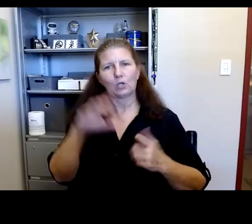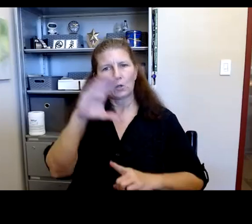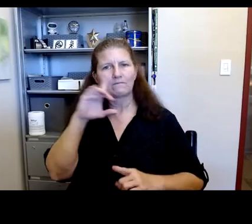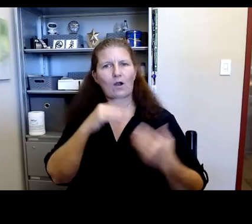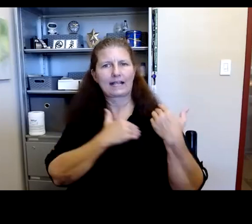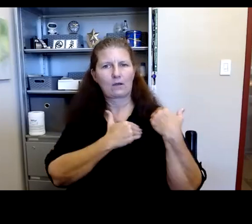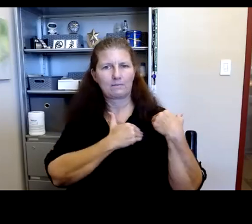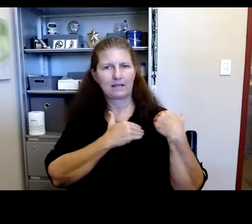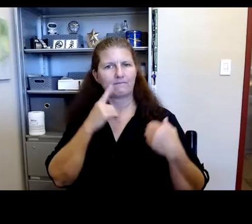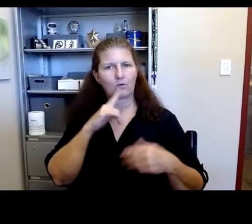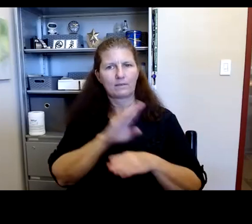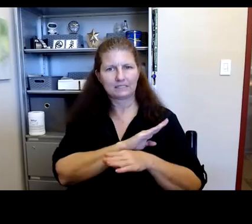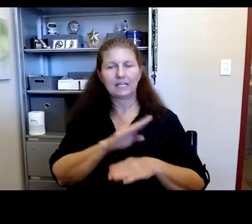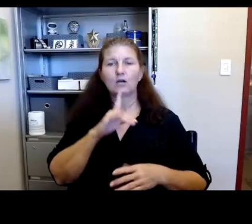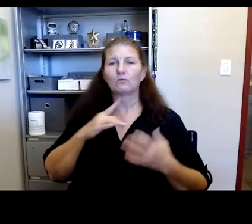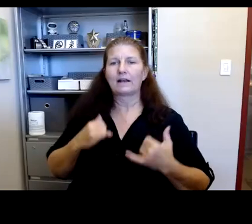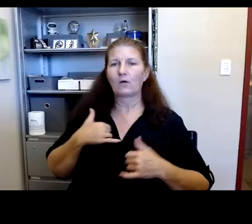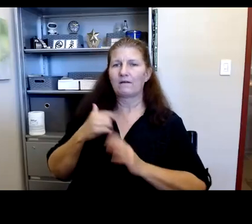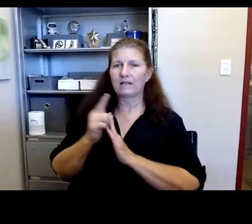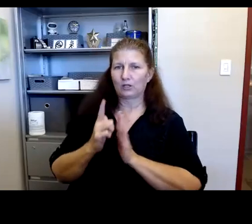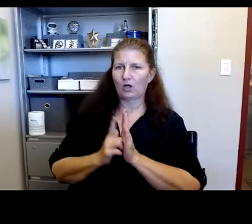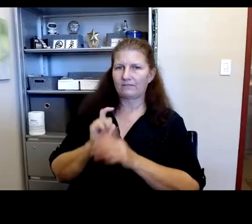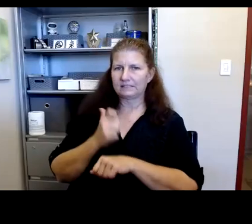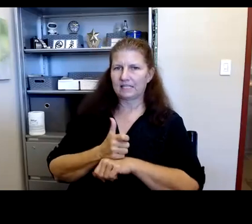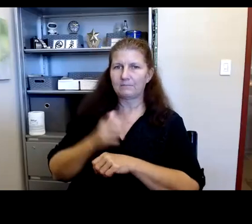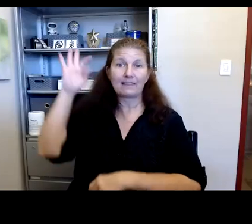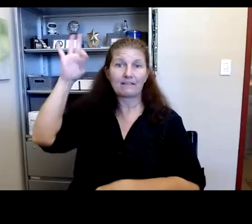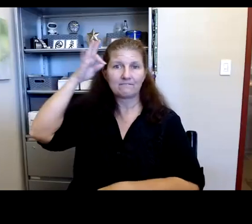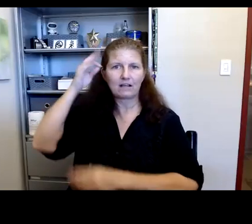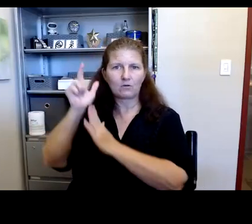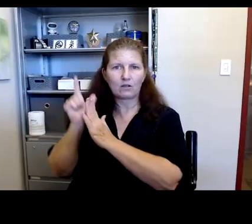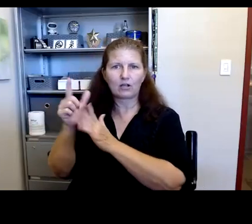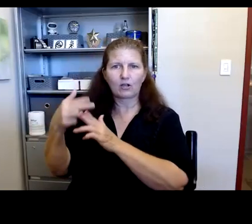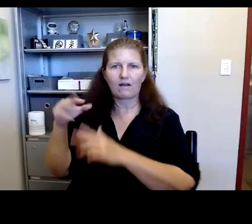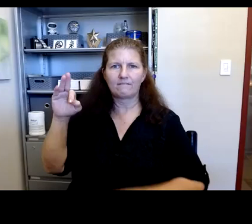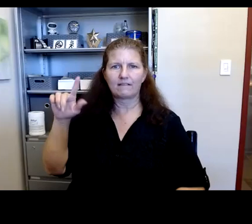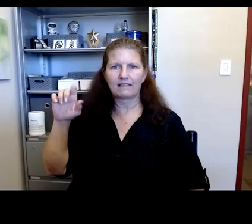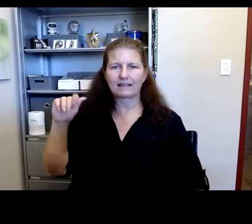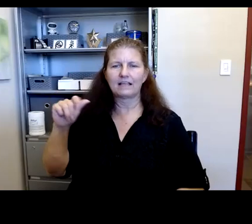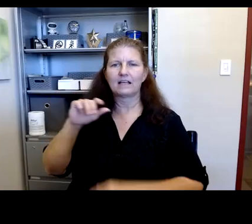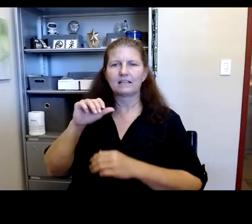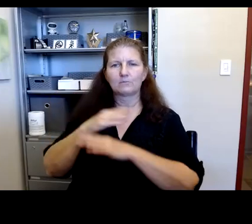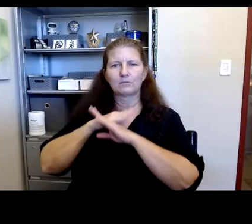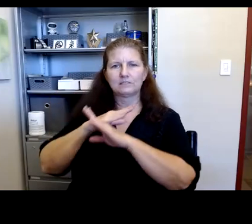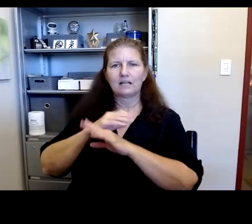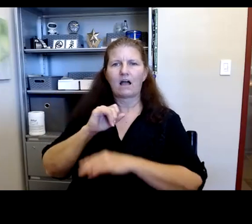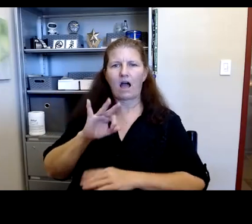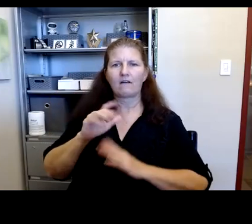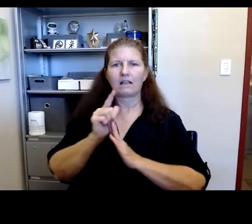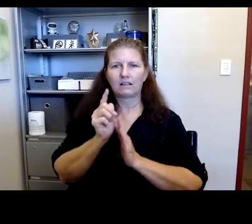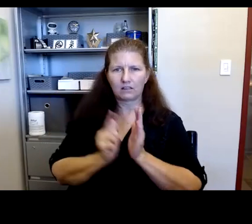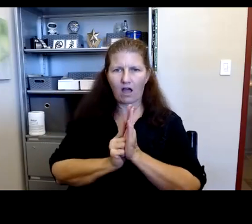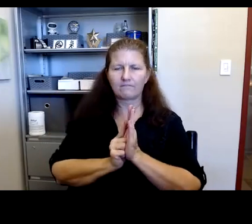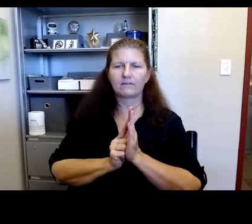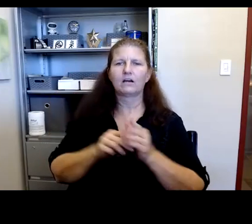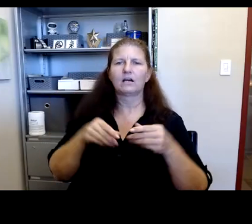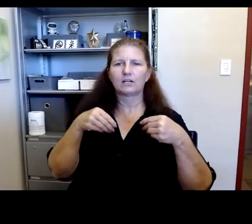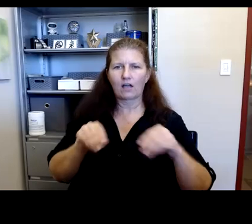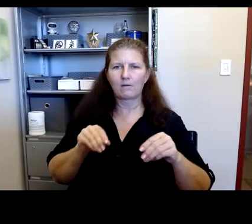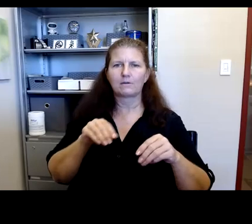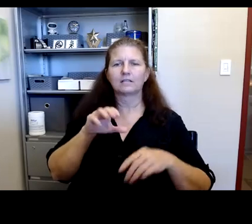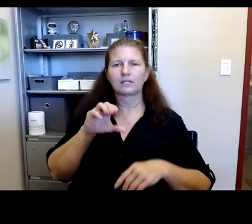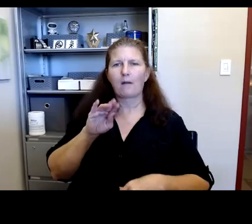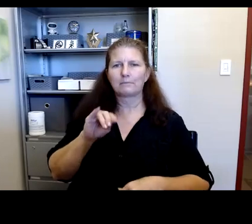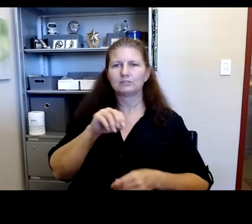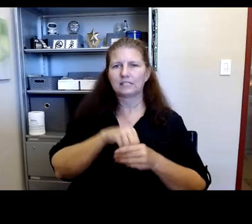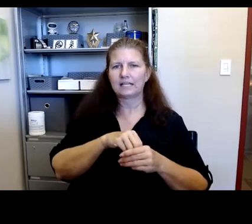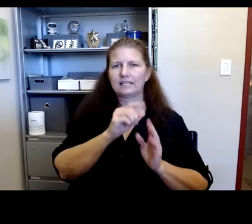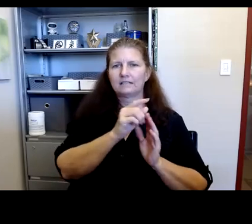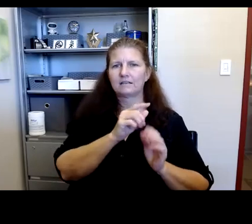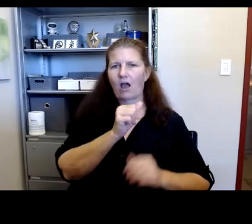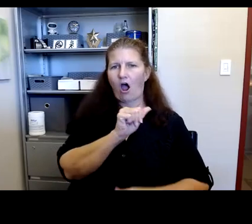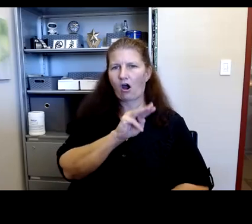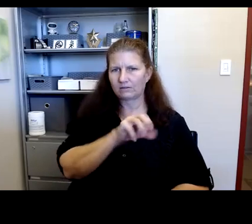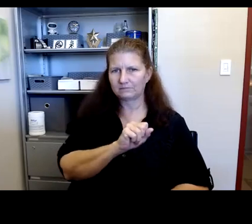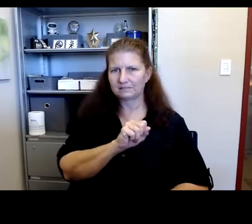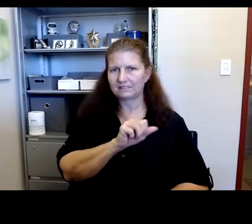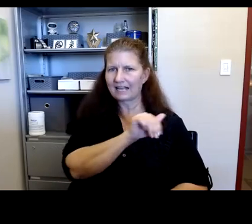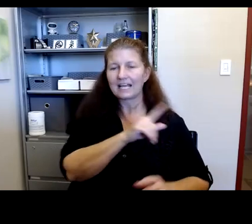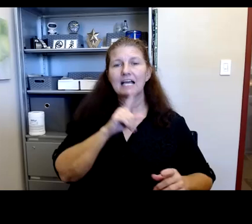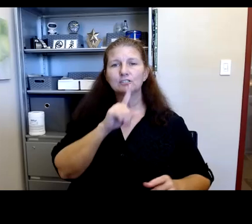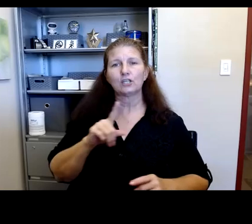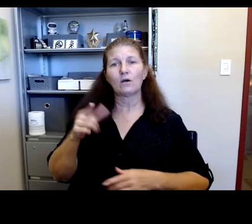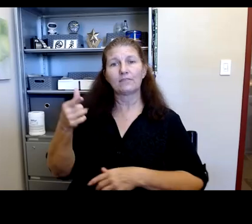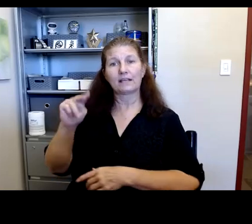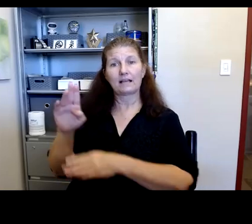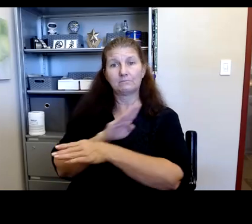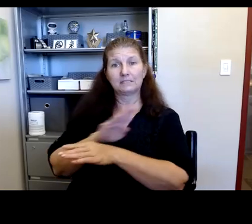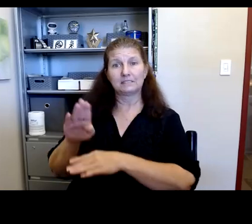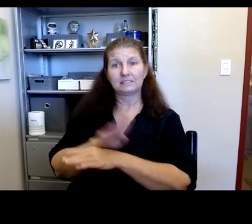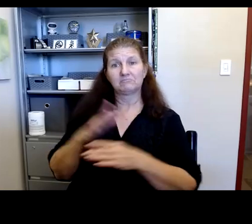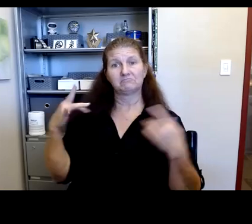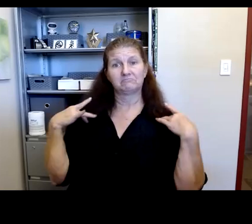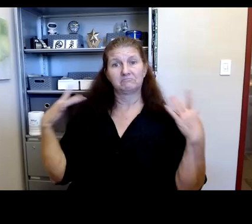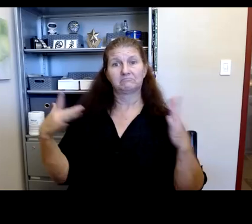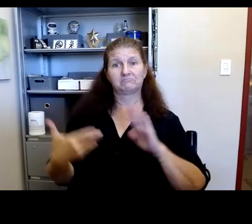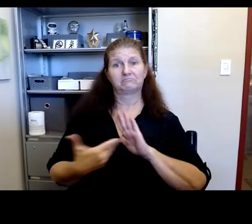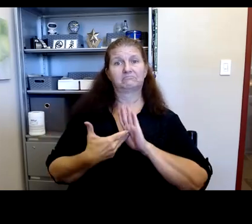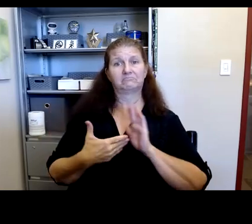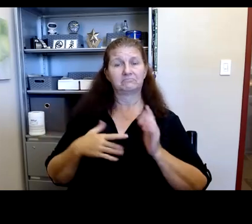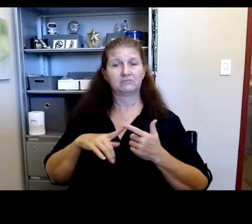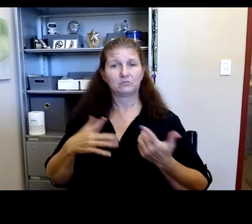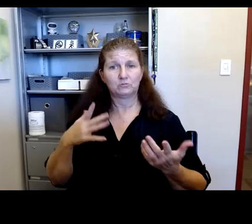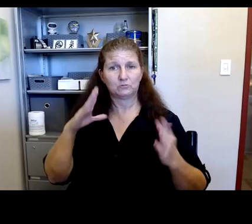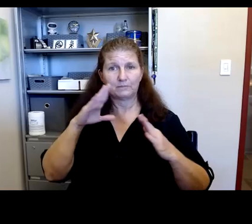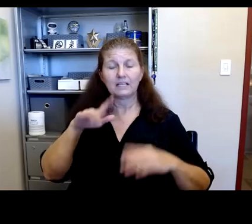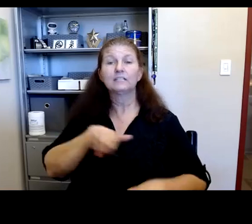Robyn Thomas: for the industry. Currently we have a law in place at the Federal level called Placa, the protection of lawful commerce in Arms Act, and it essentially gives immunity to the gun industry for civil litigation or civil liability. So in other industries,